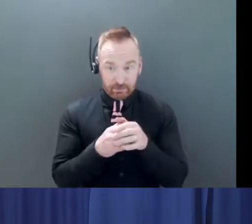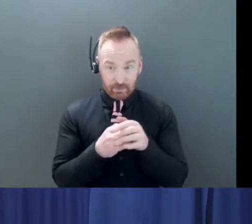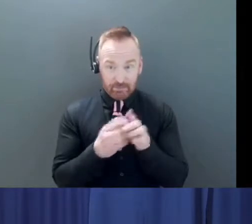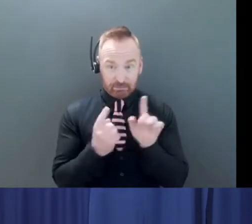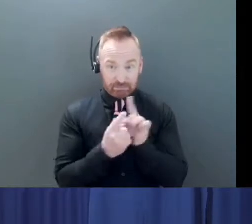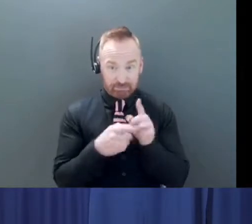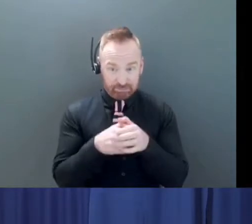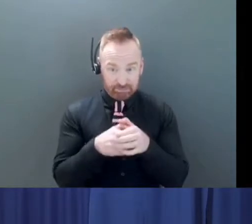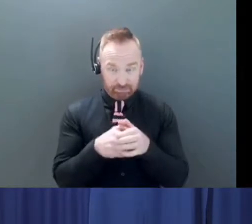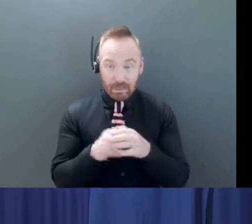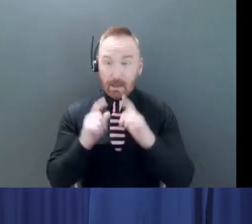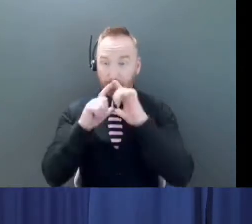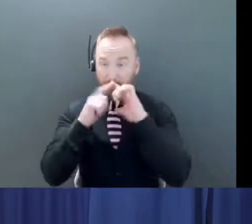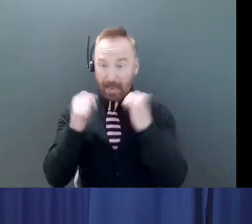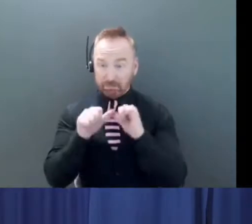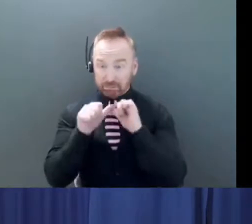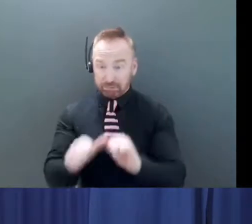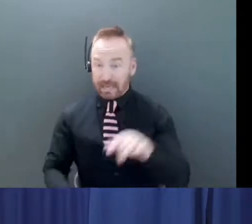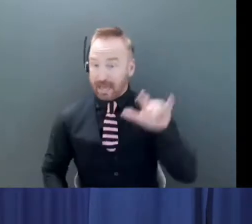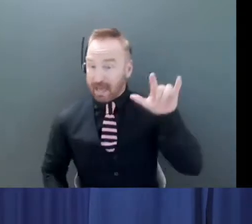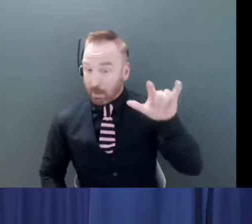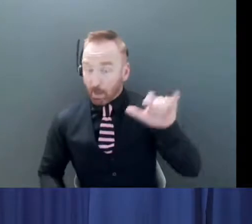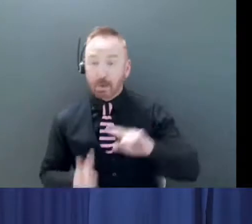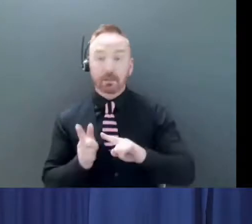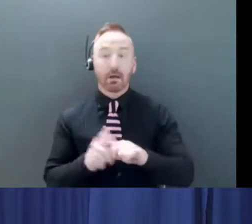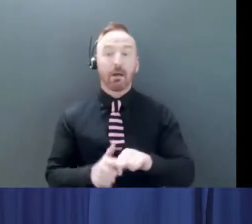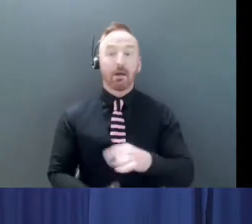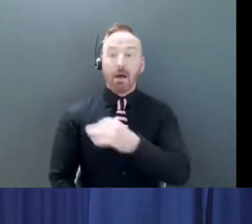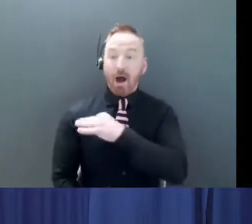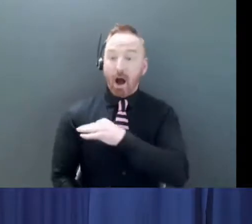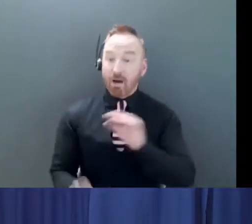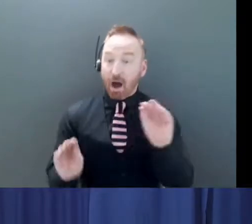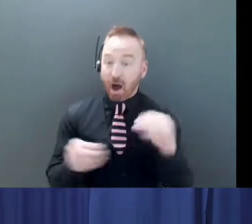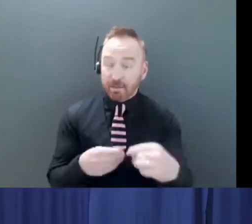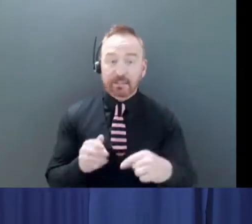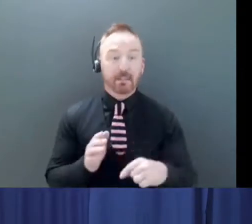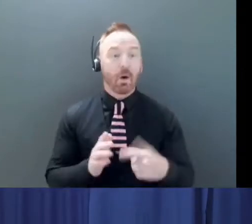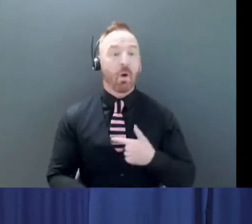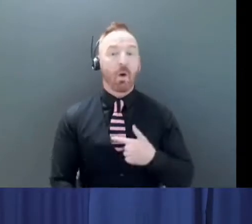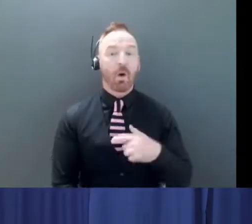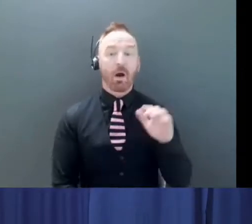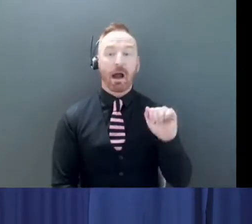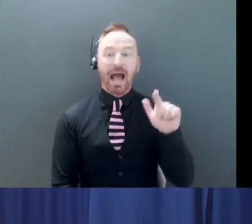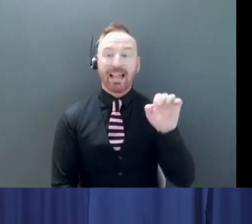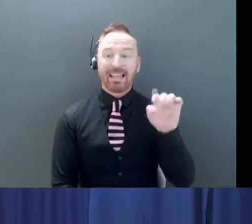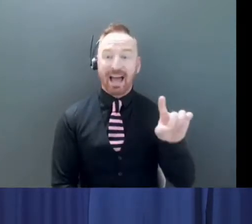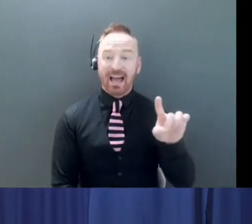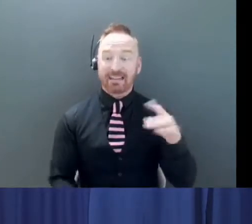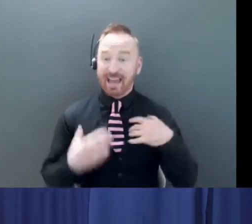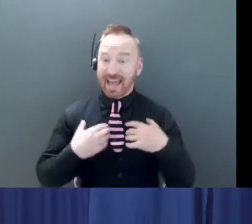airports and in offices at health and allied health professionals including physicians, dentists, and